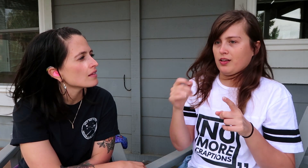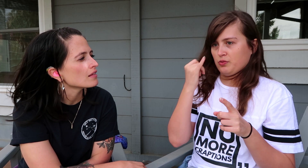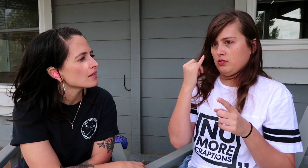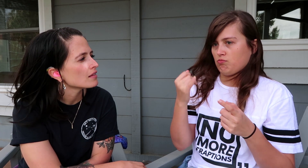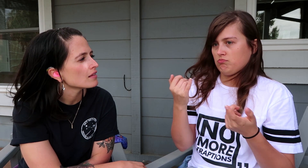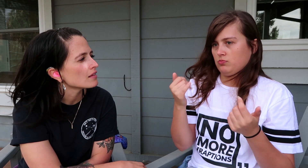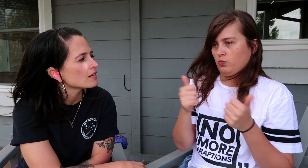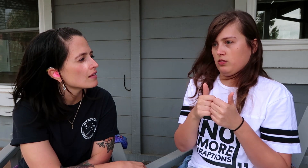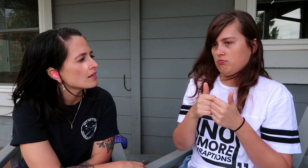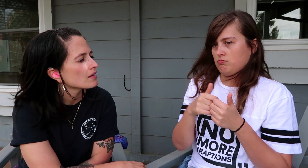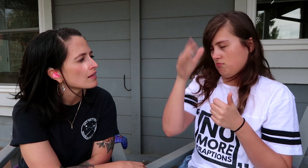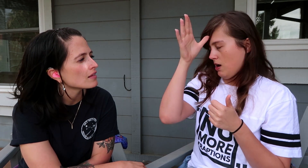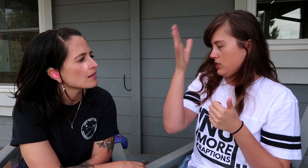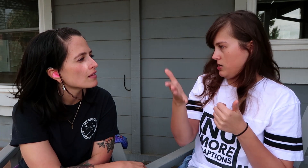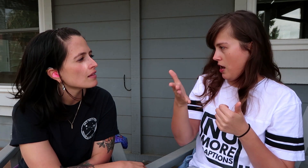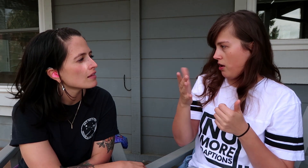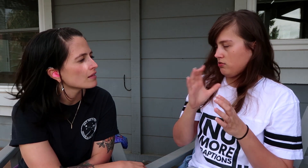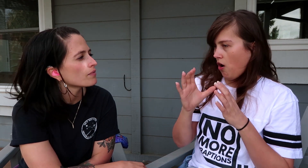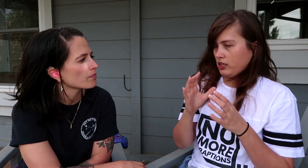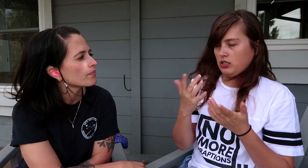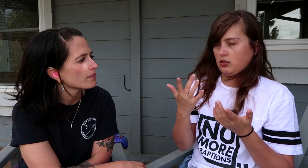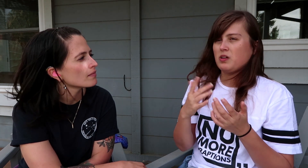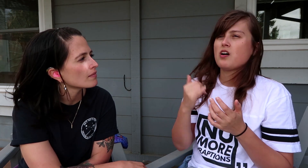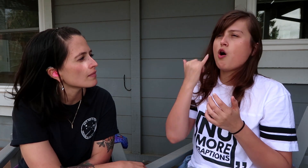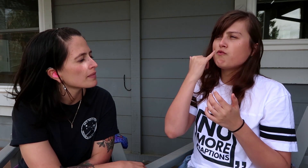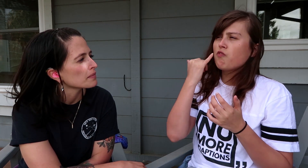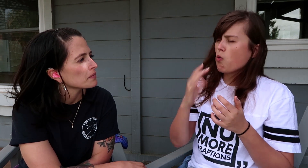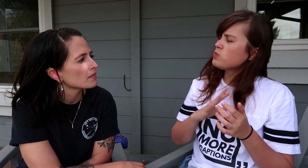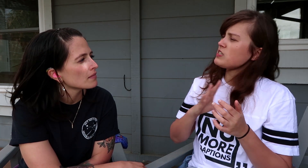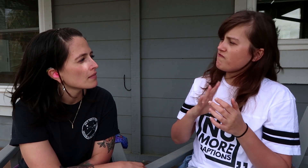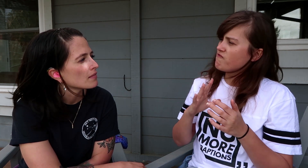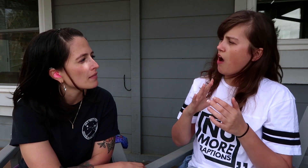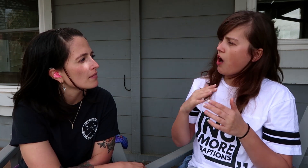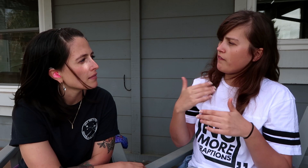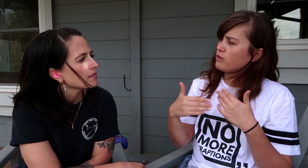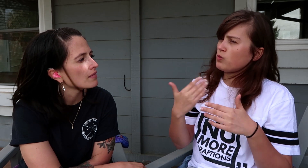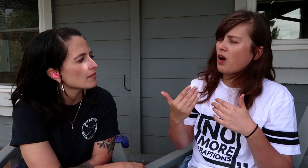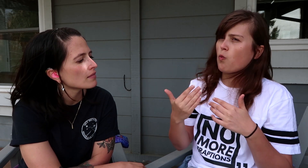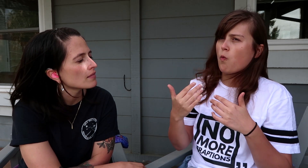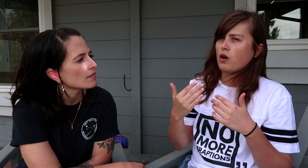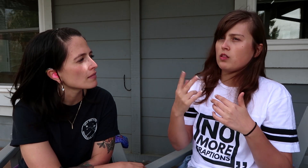When I was with my dad, communication was fine. On the phone, it was fine.